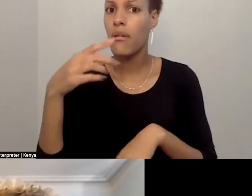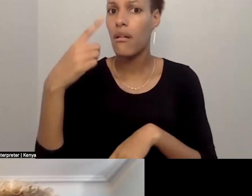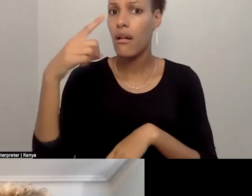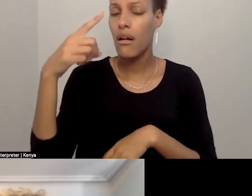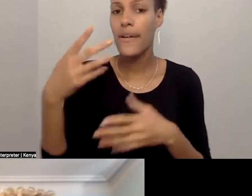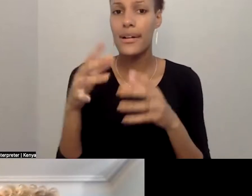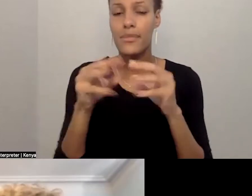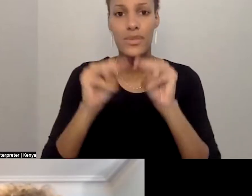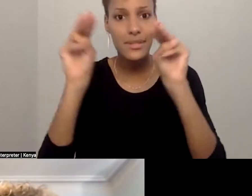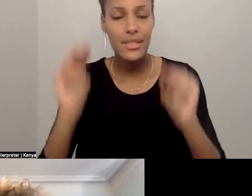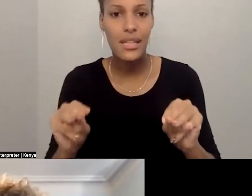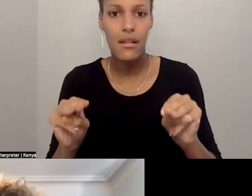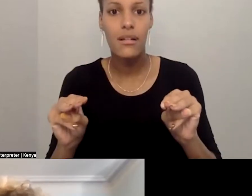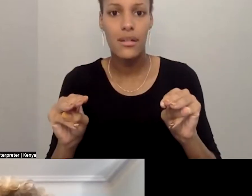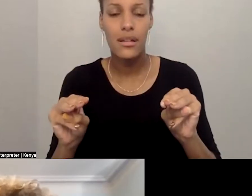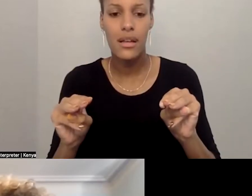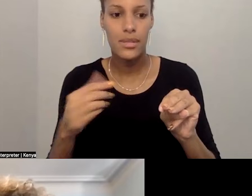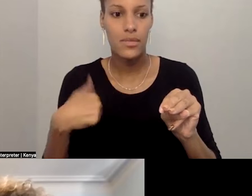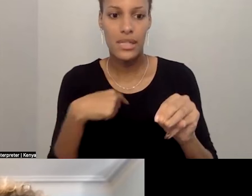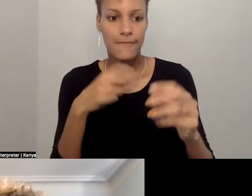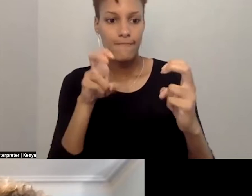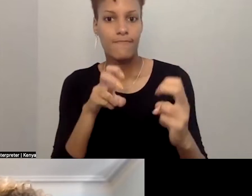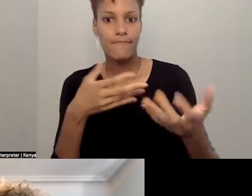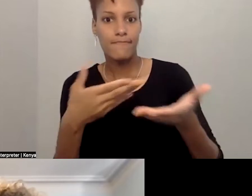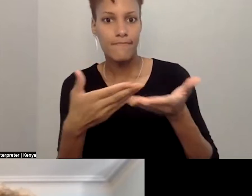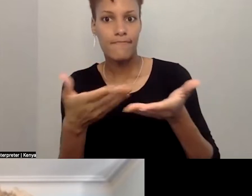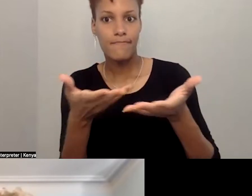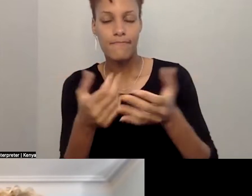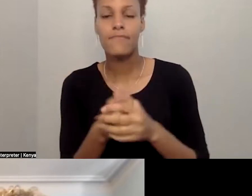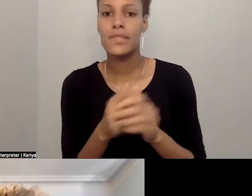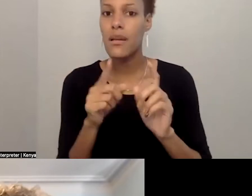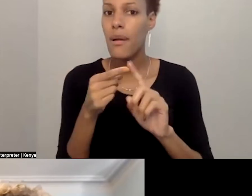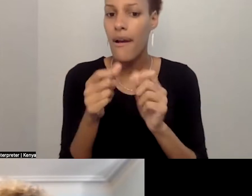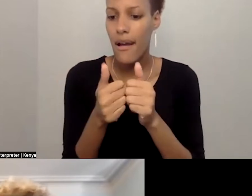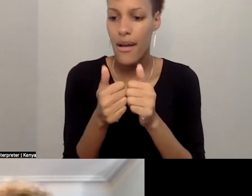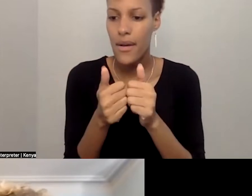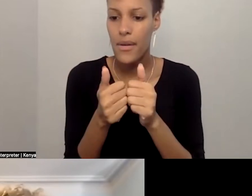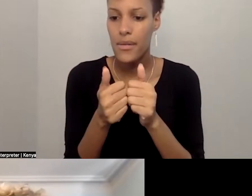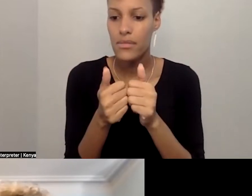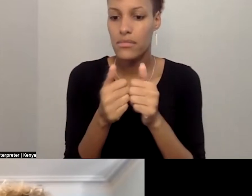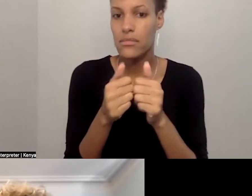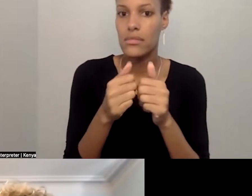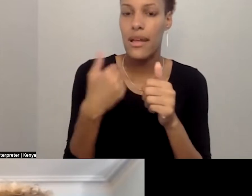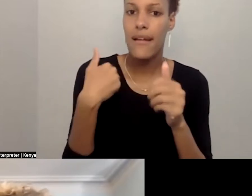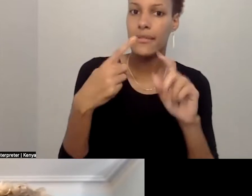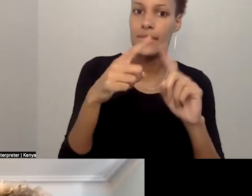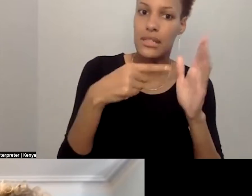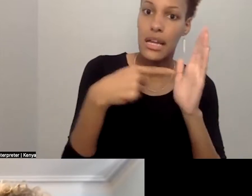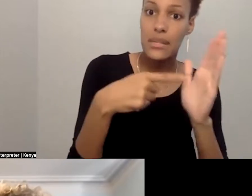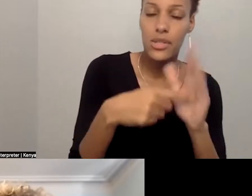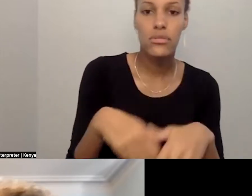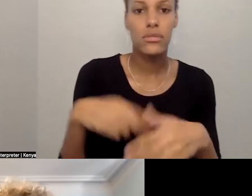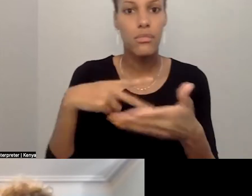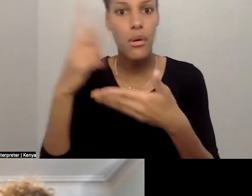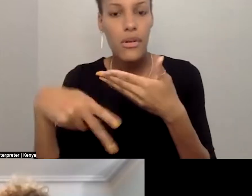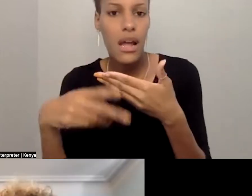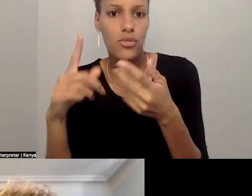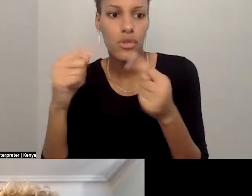know, even as we sit here talking about- in terms of exhibitions and programs and their commitments